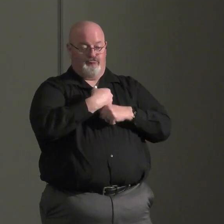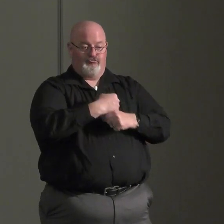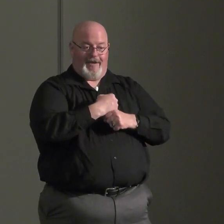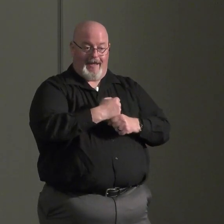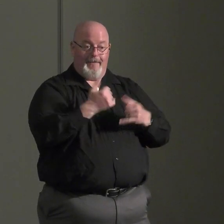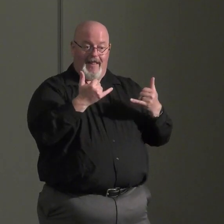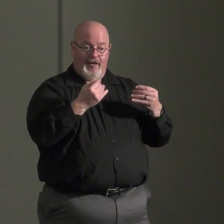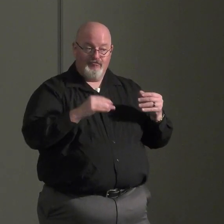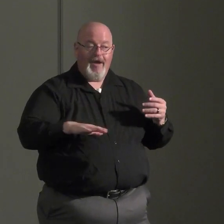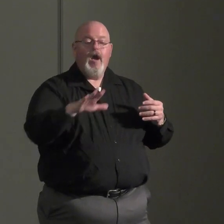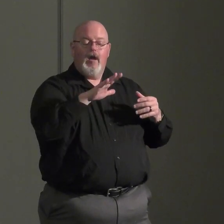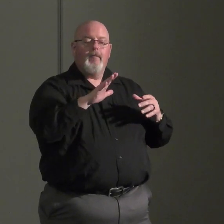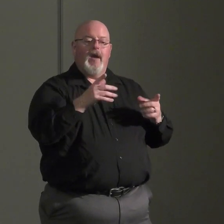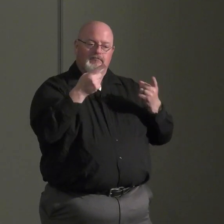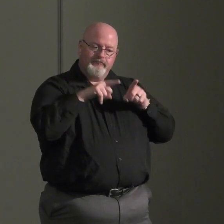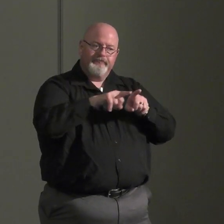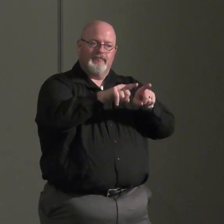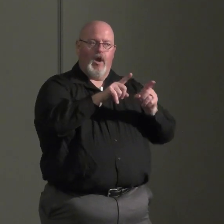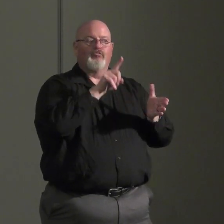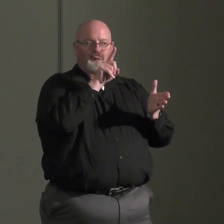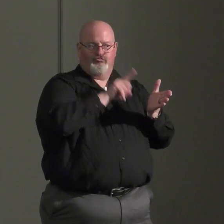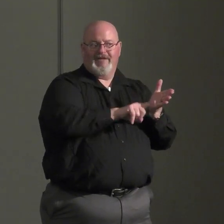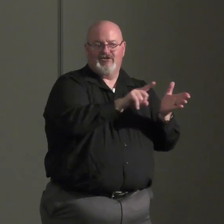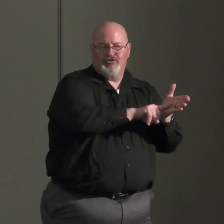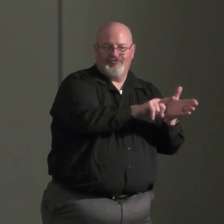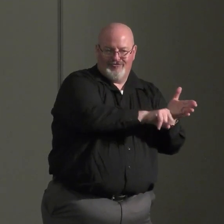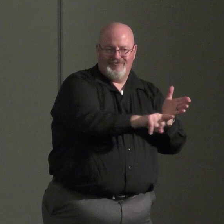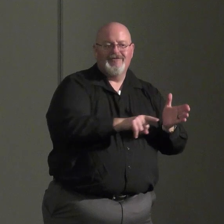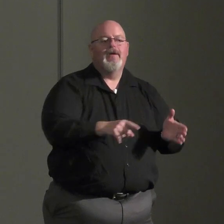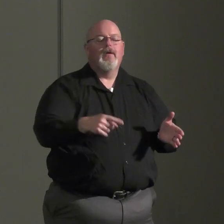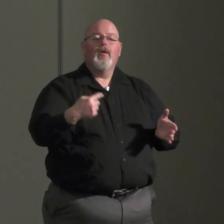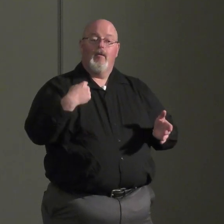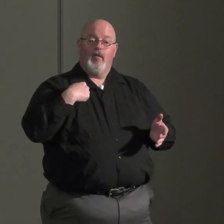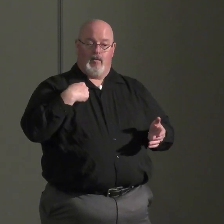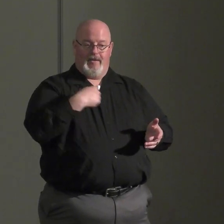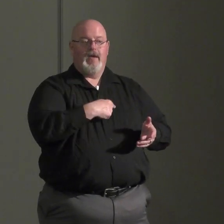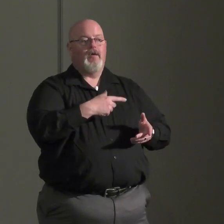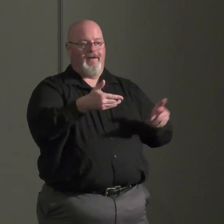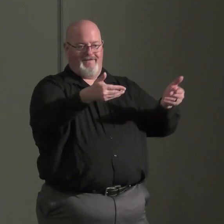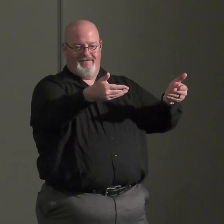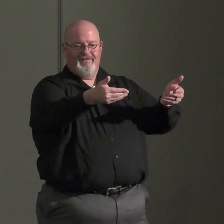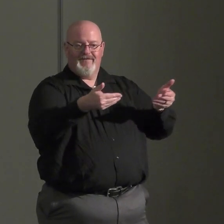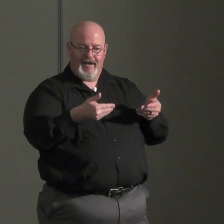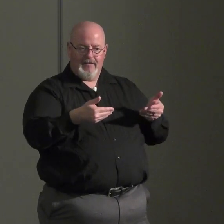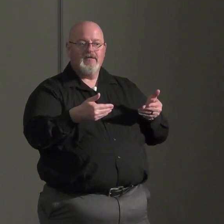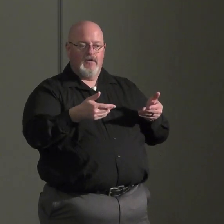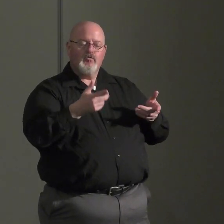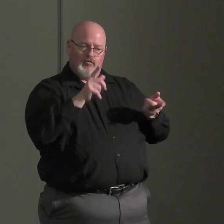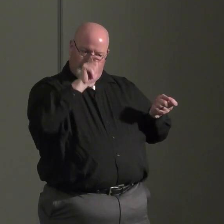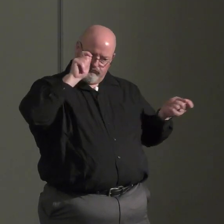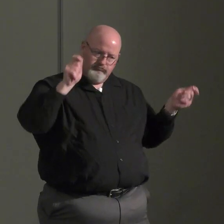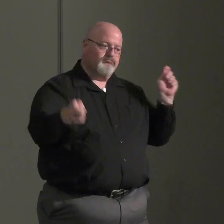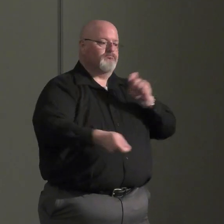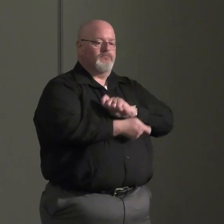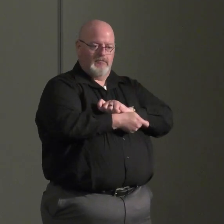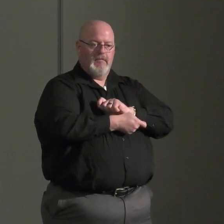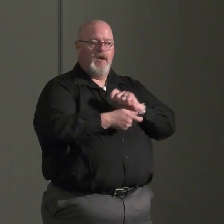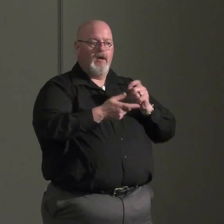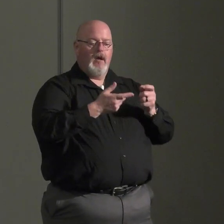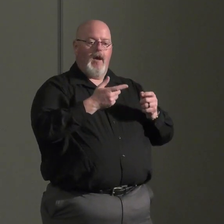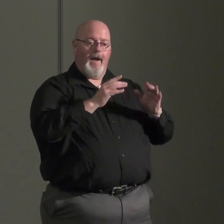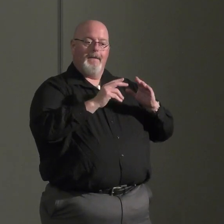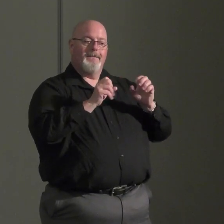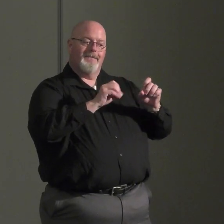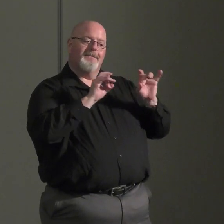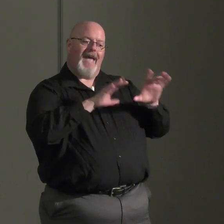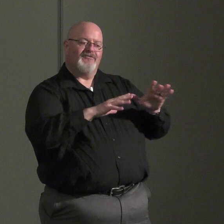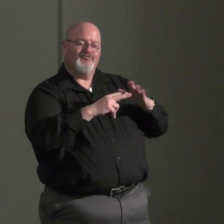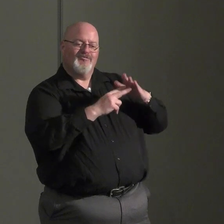tandem doing the research we are invited to a Magical Bridge Foundation in a community